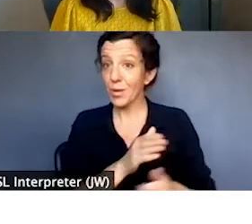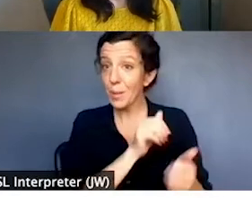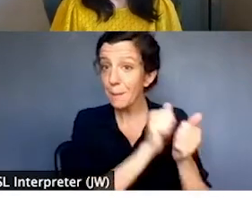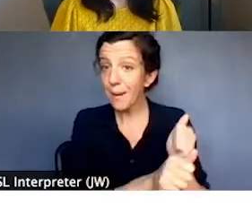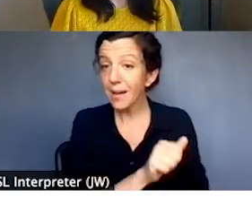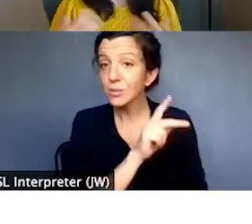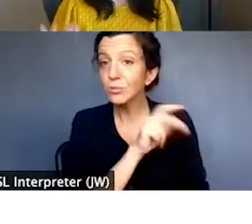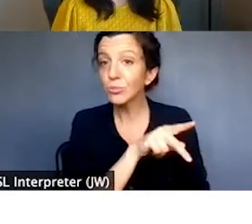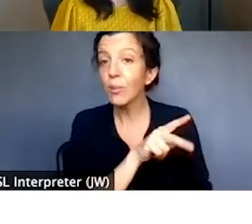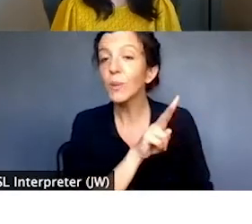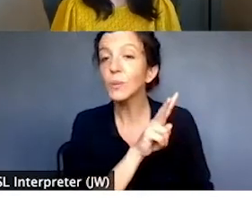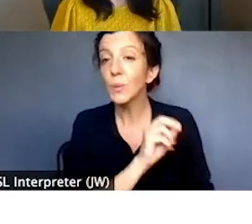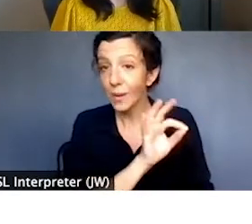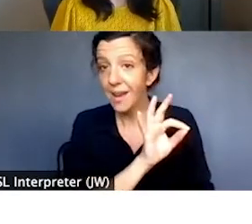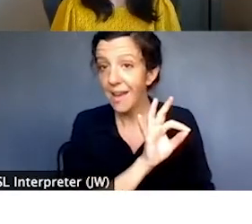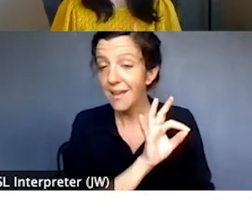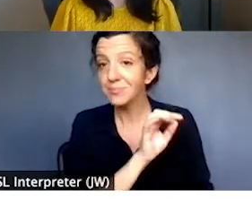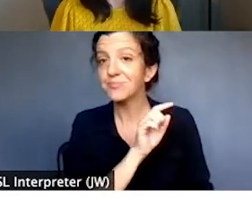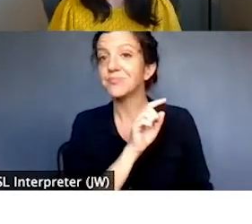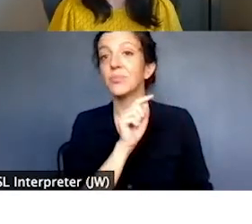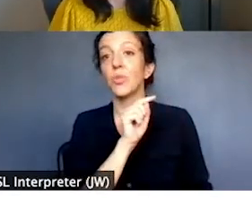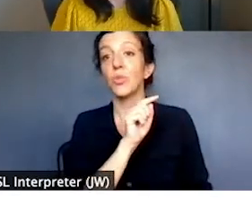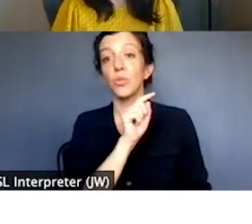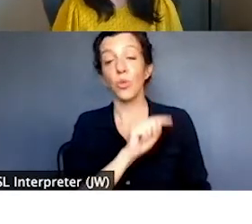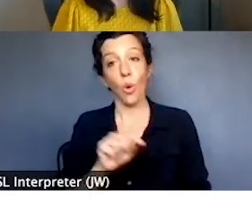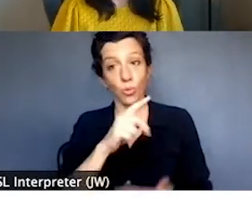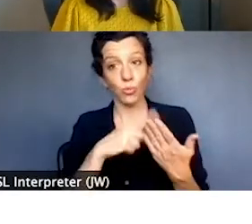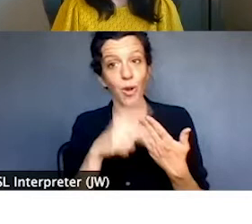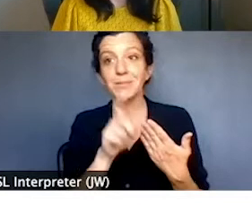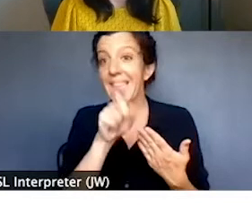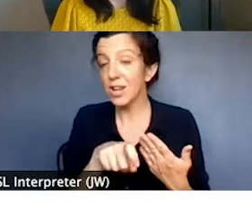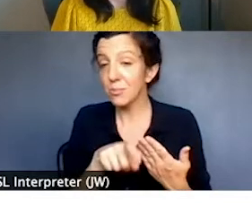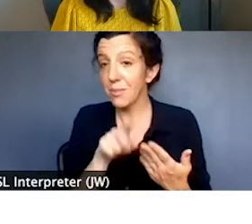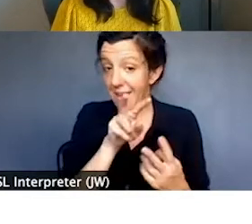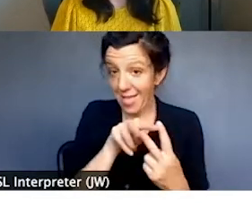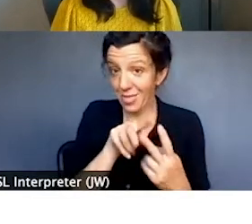But if your goal is still to target certain populations, you could use these other characteristics.